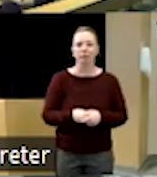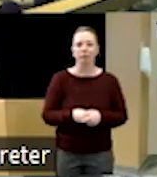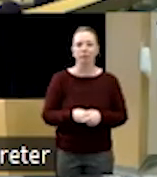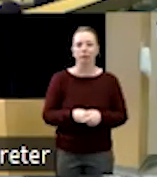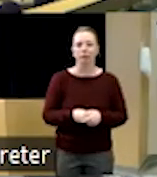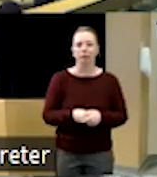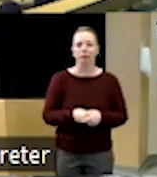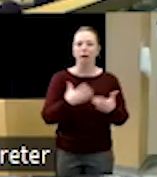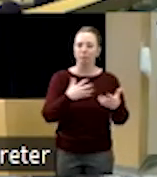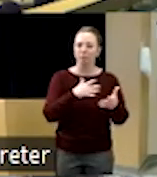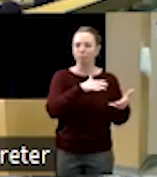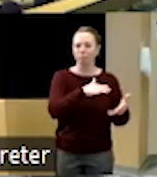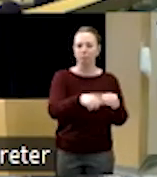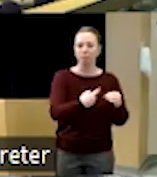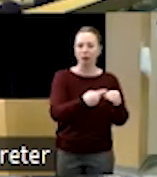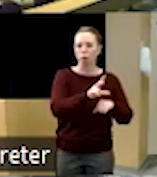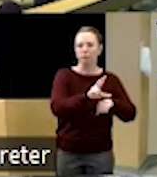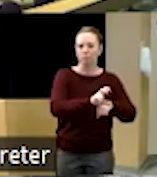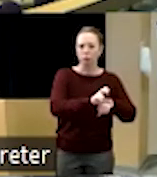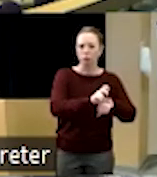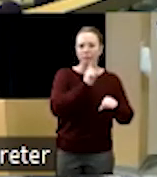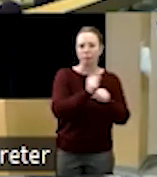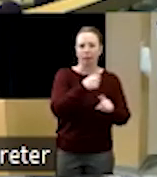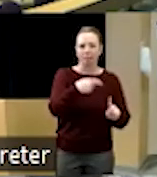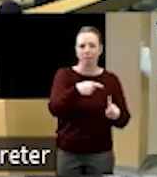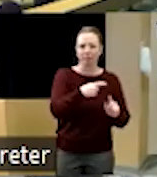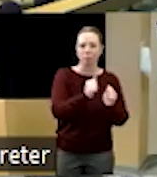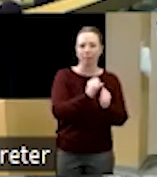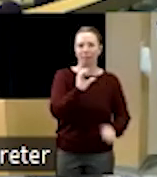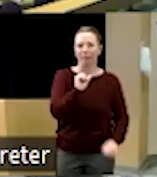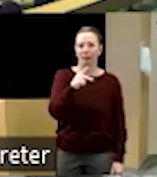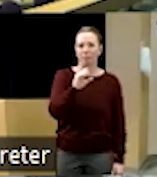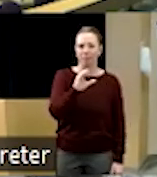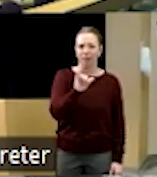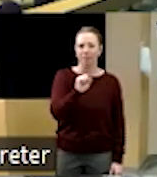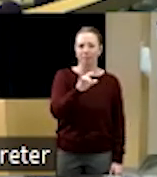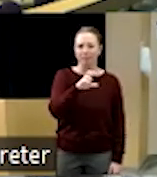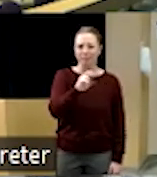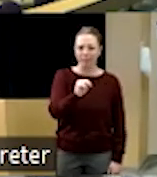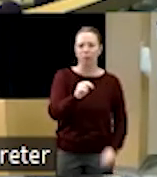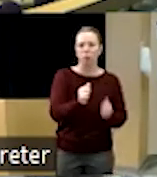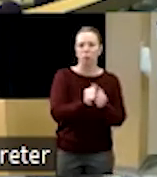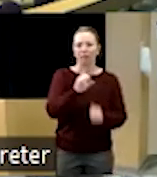receptor which is actually activated by capsizing um was awarded to David Julius and Adam pataputia